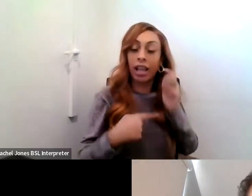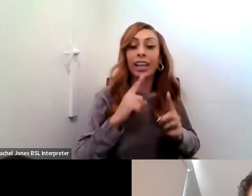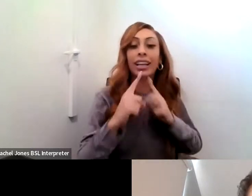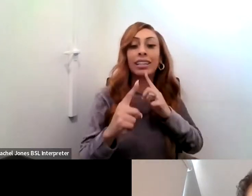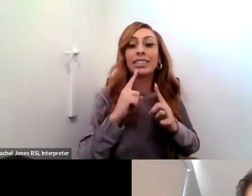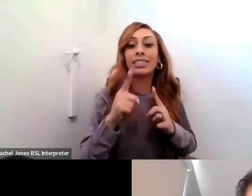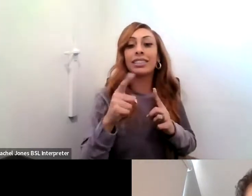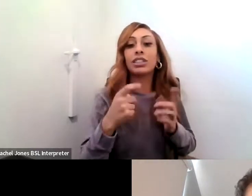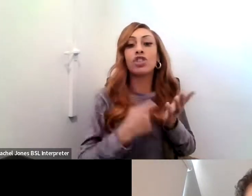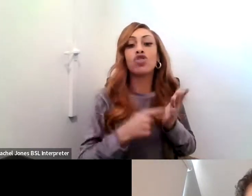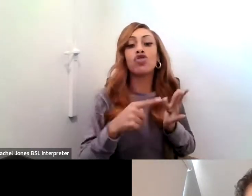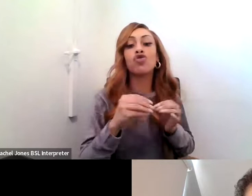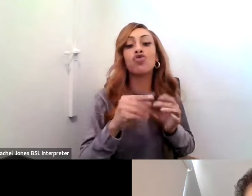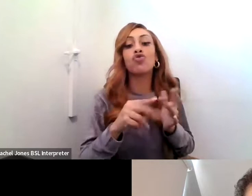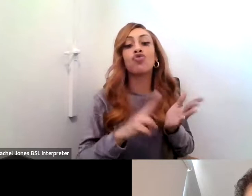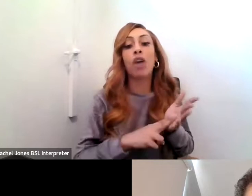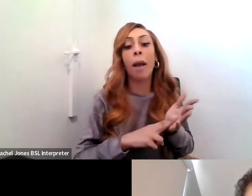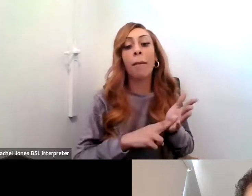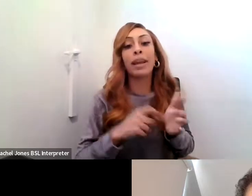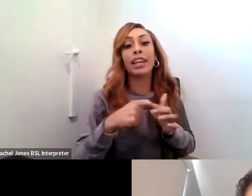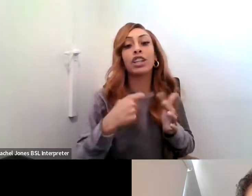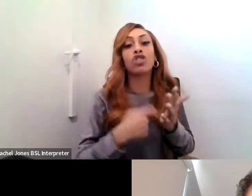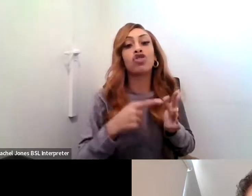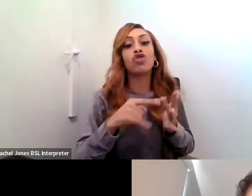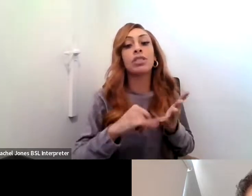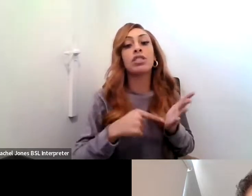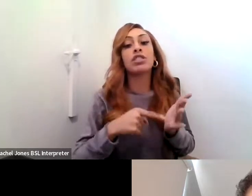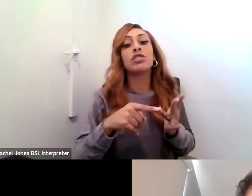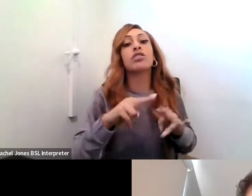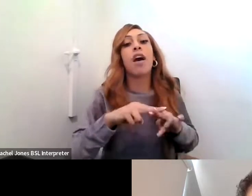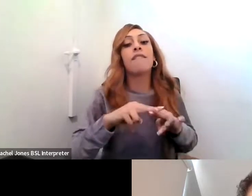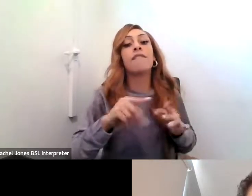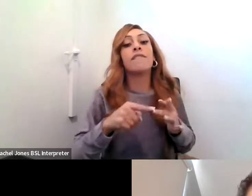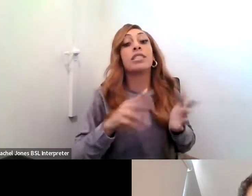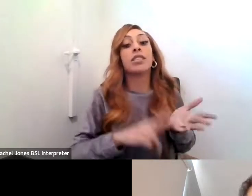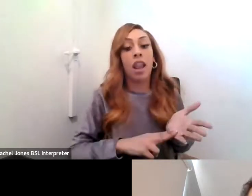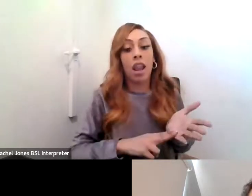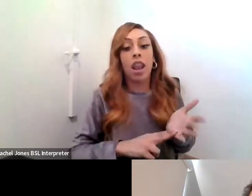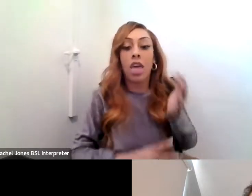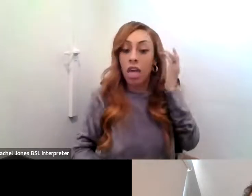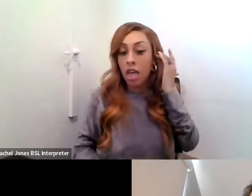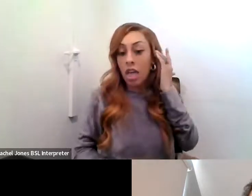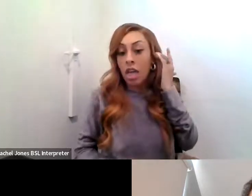Robin Christopherson, who is head of inclusion at Ability Net, for a podcast I host and he has a really interesting